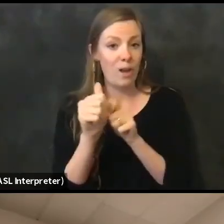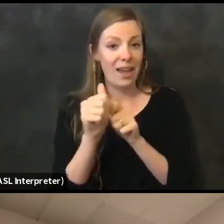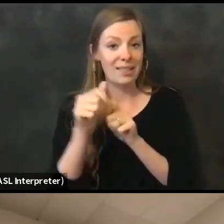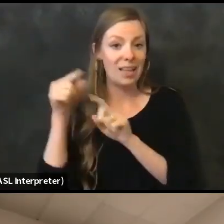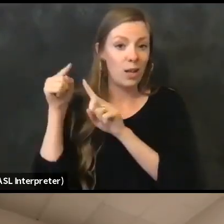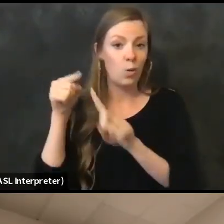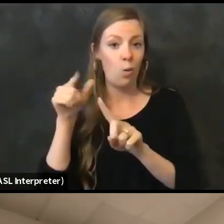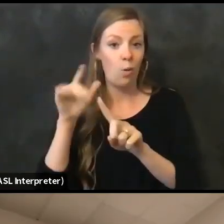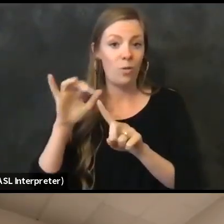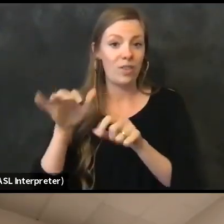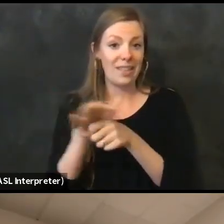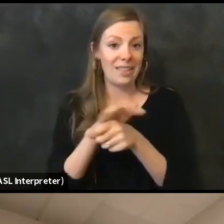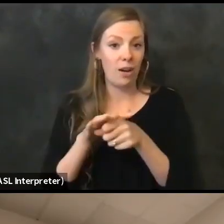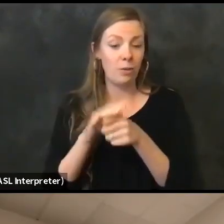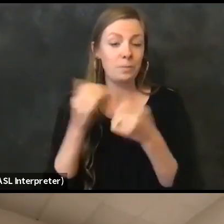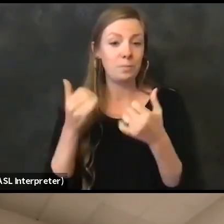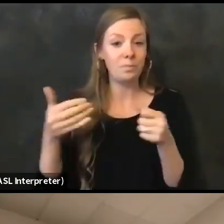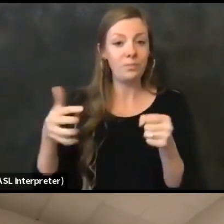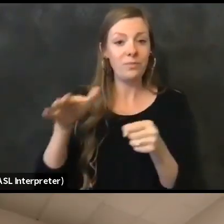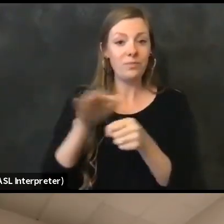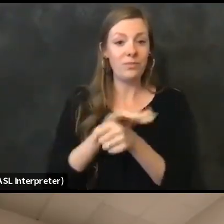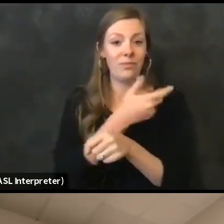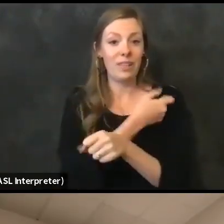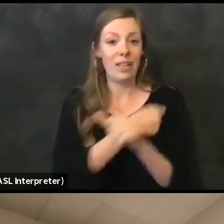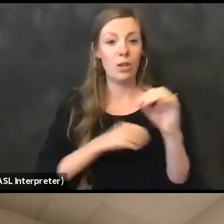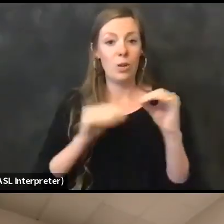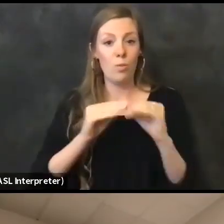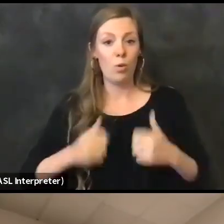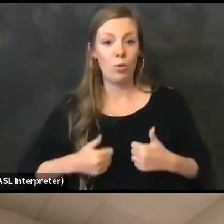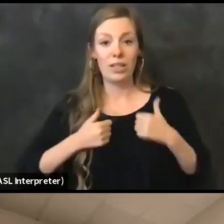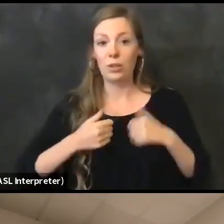We have now fully vaccinated more residents with two doses twenty eight